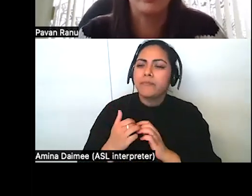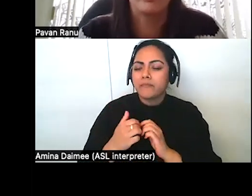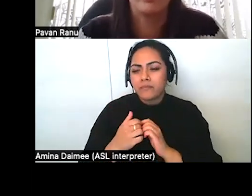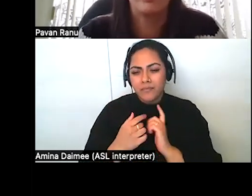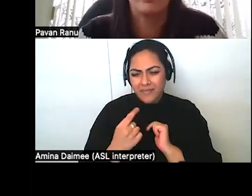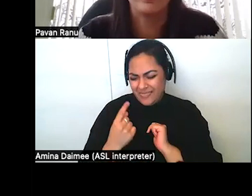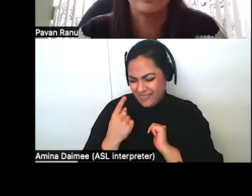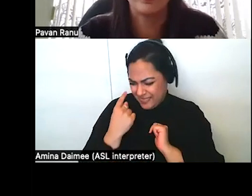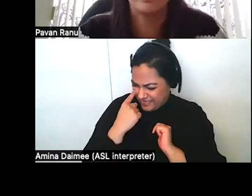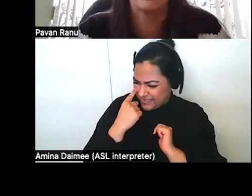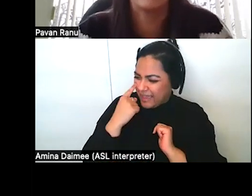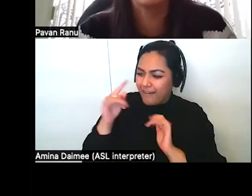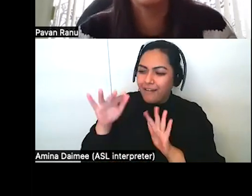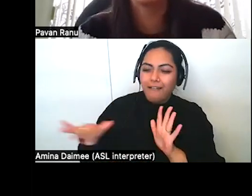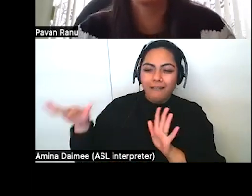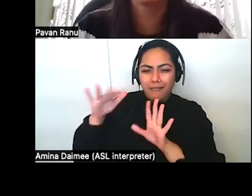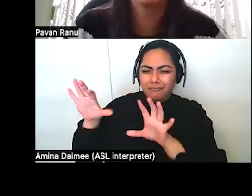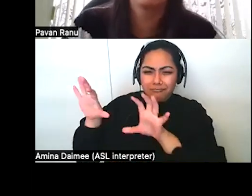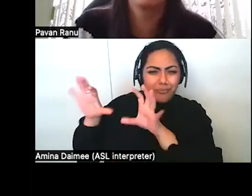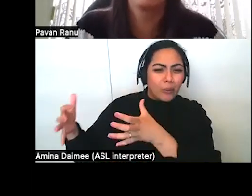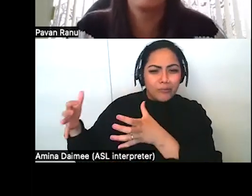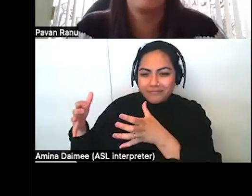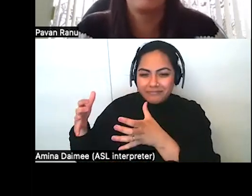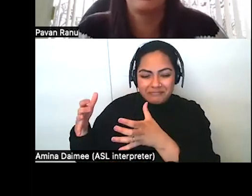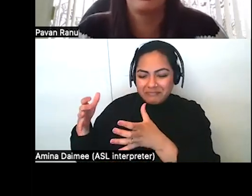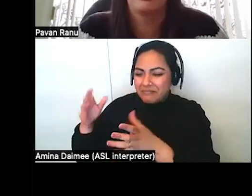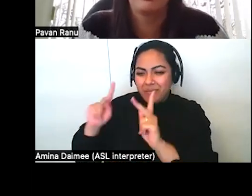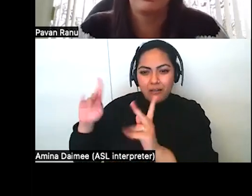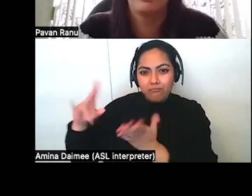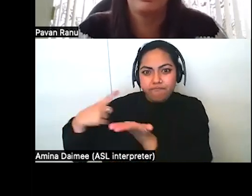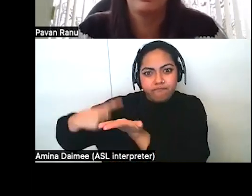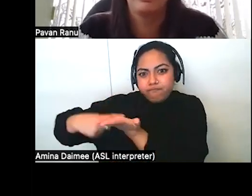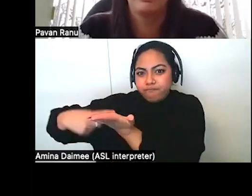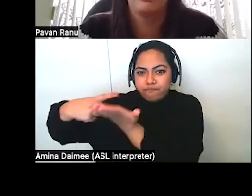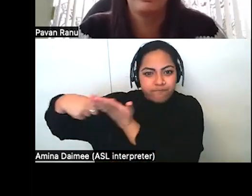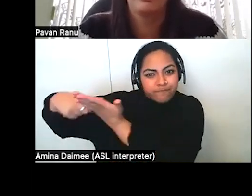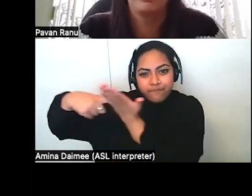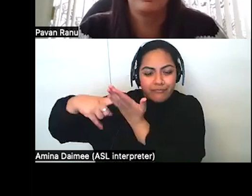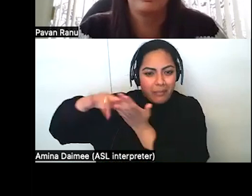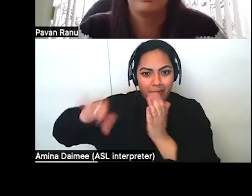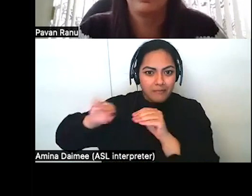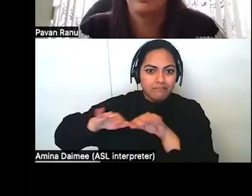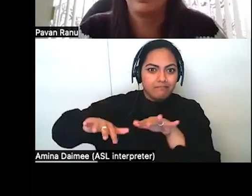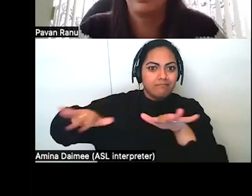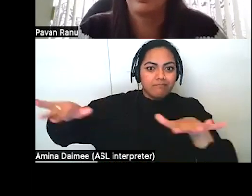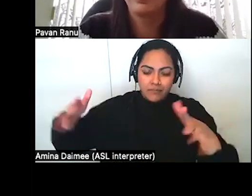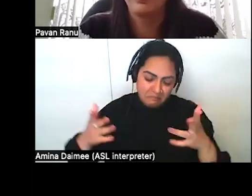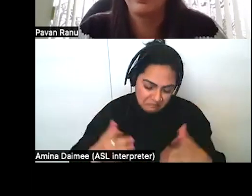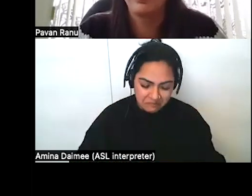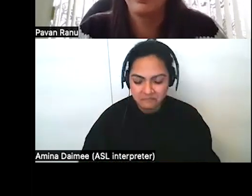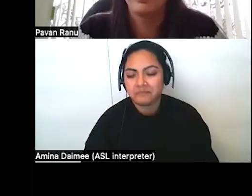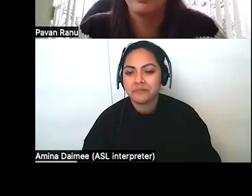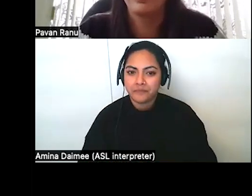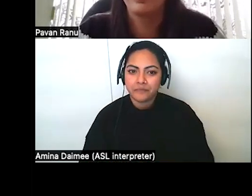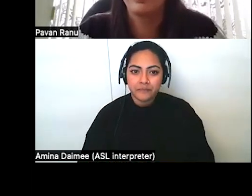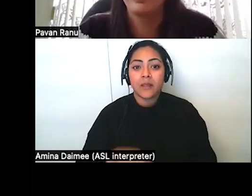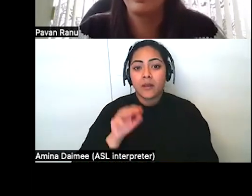article out there that discusses it. Monique: Okay. Here's a good question.